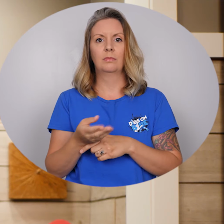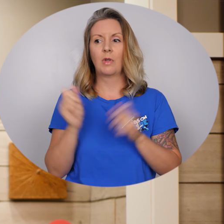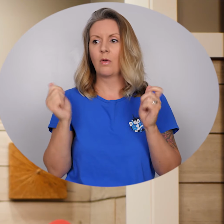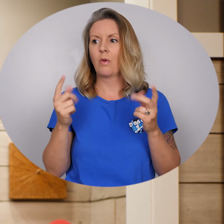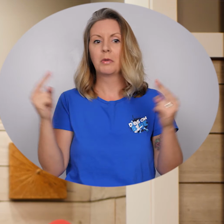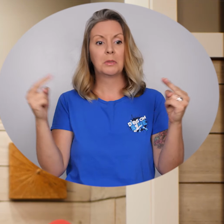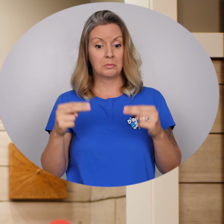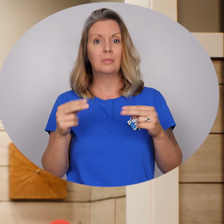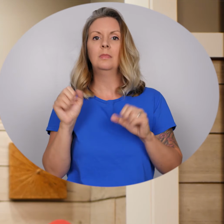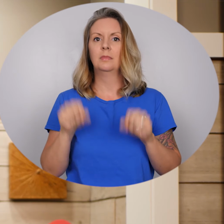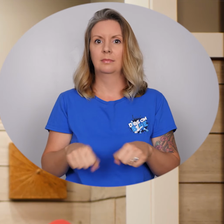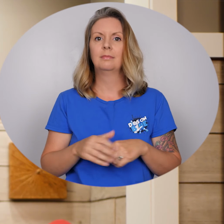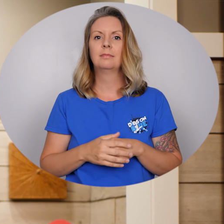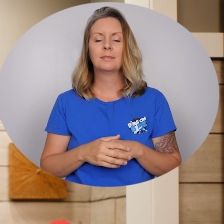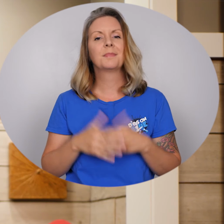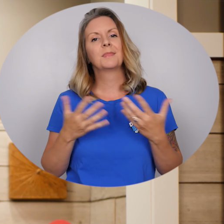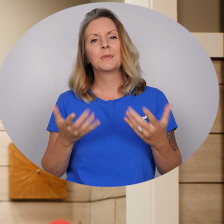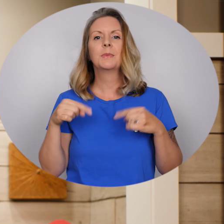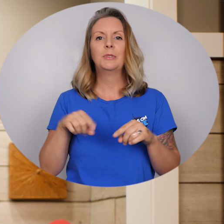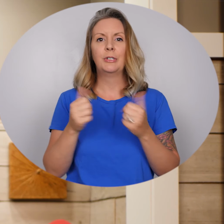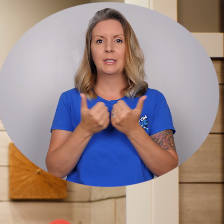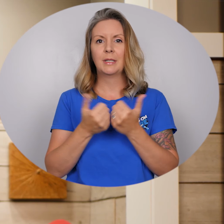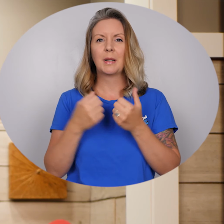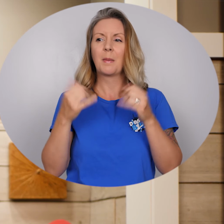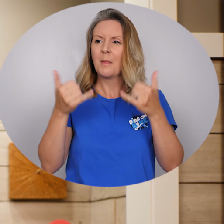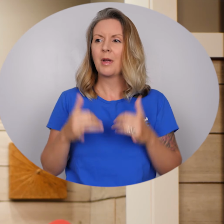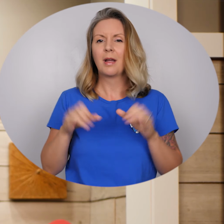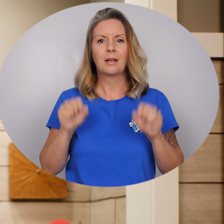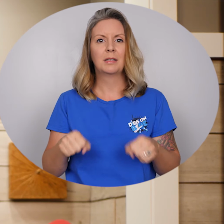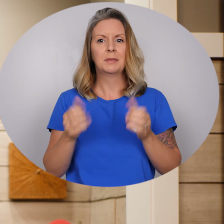you so everyone can see them. And this means that during the game, you can always discuss